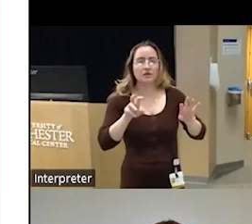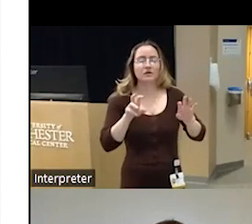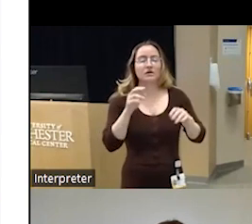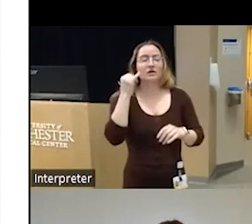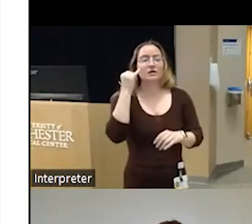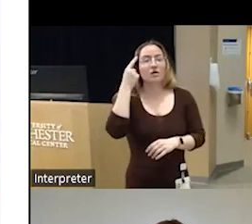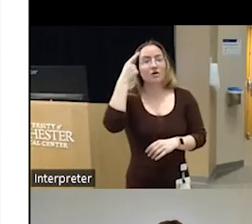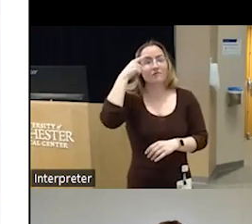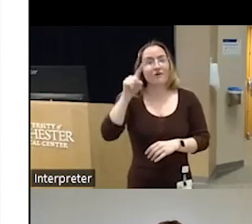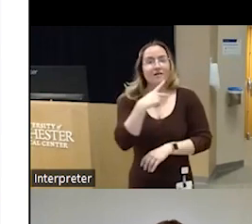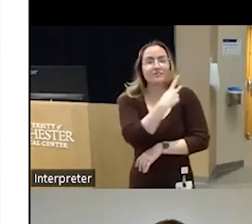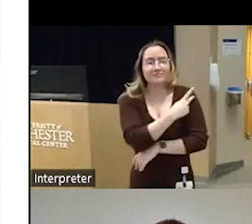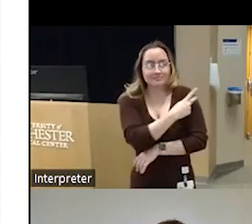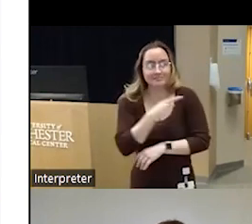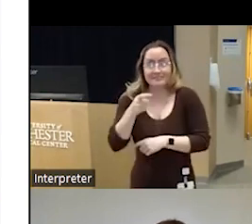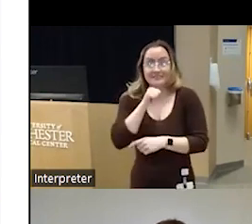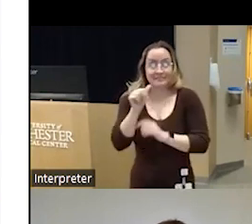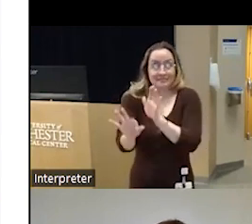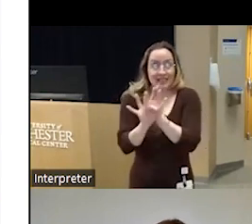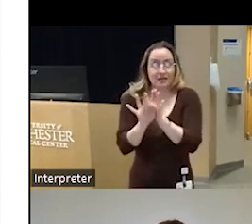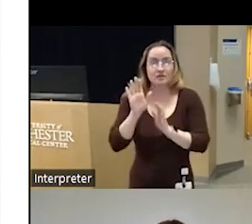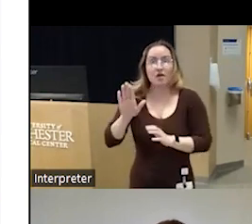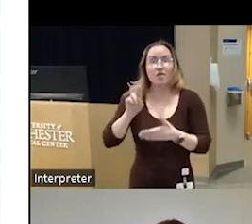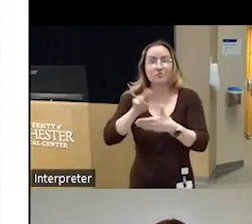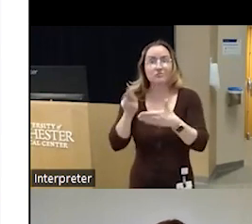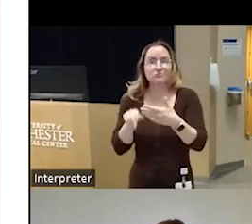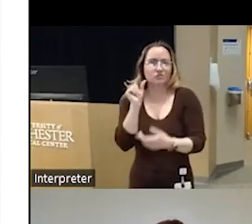were relatively small of non-pharmacologic interventions.